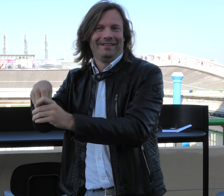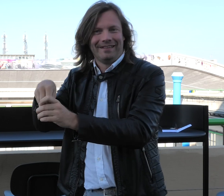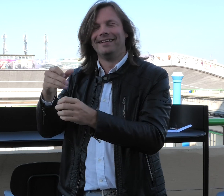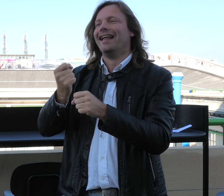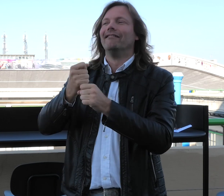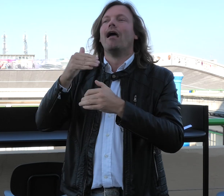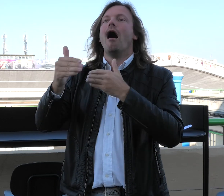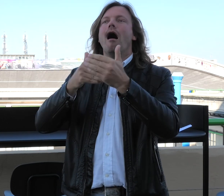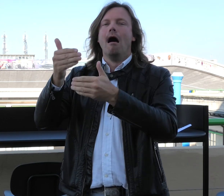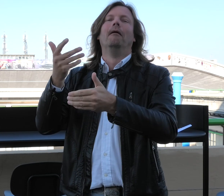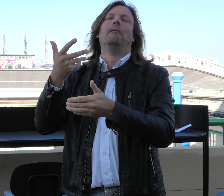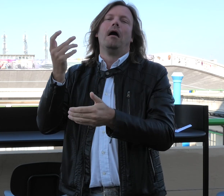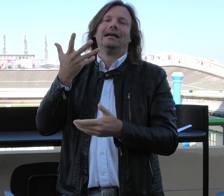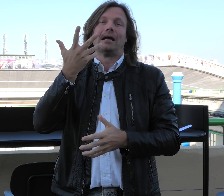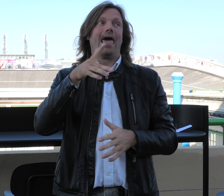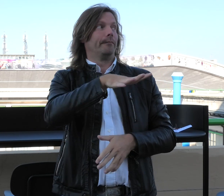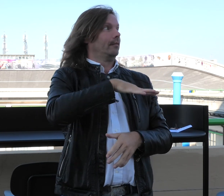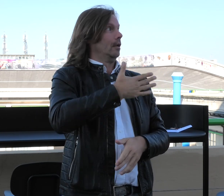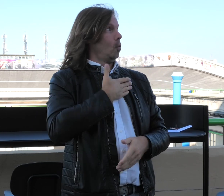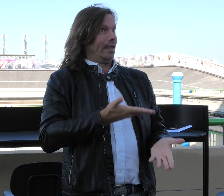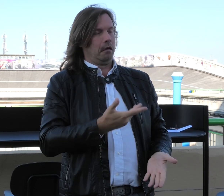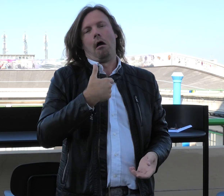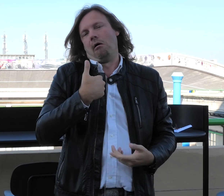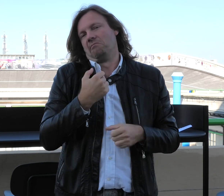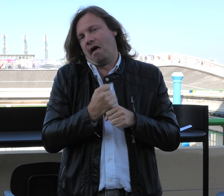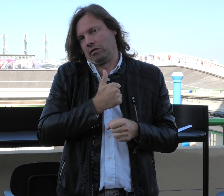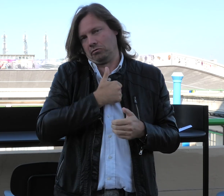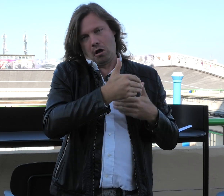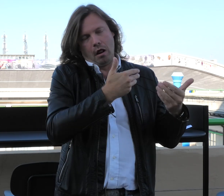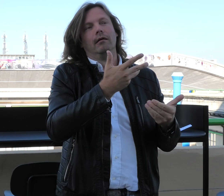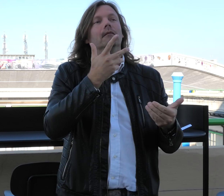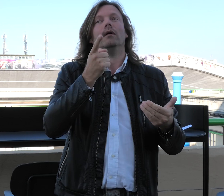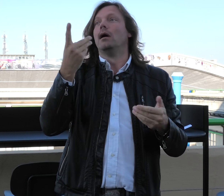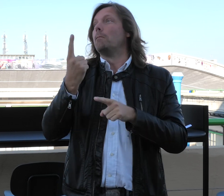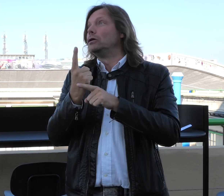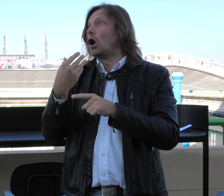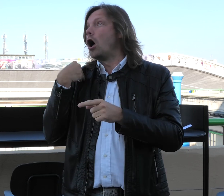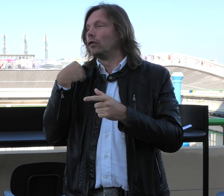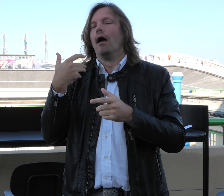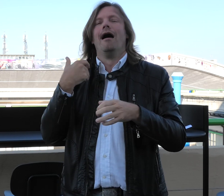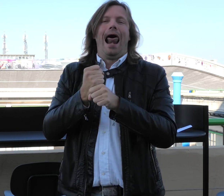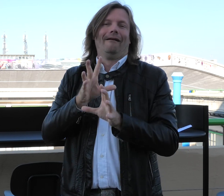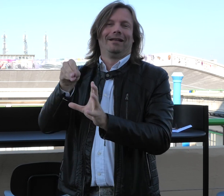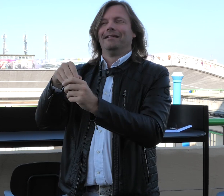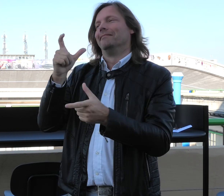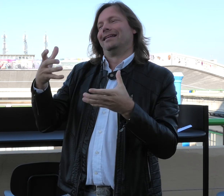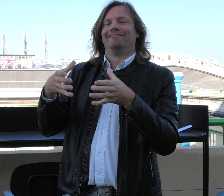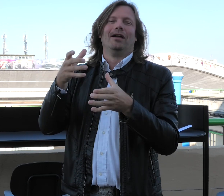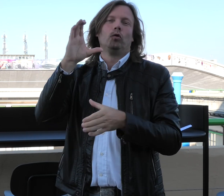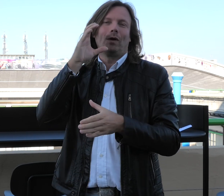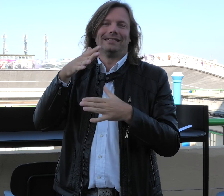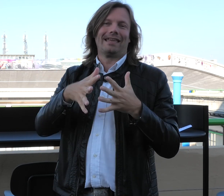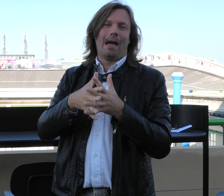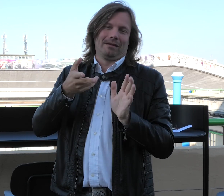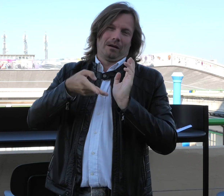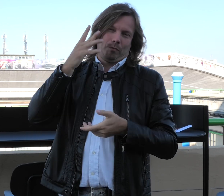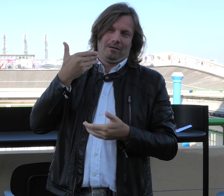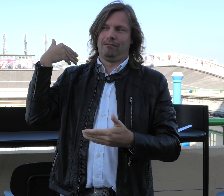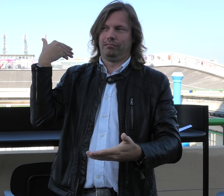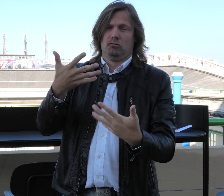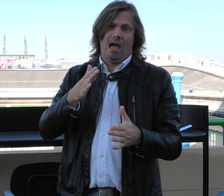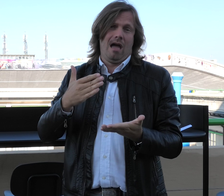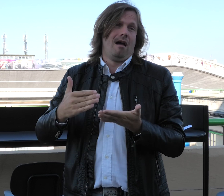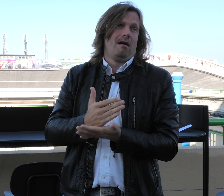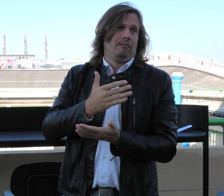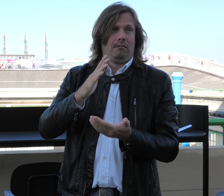So then I started working with them. Of course when it comes to Turin, I work alone. Whereas if there are American tourists, I work with the agency.